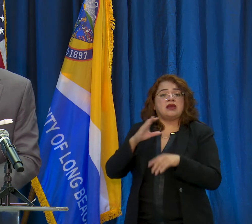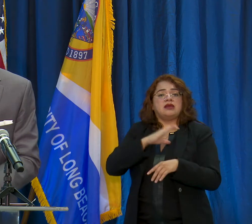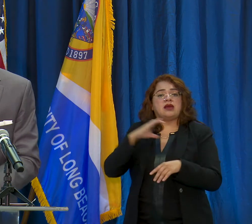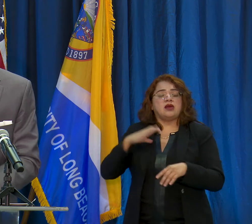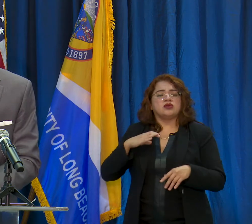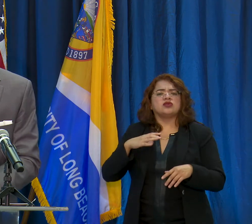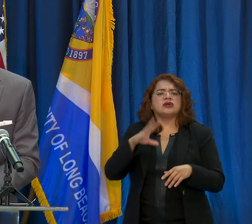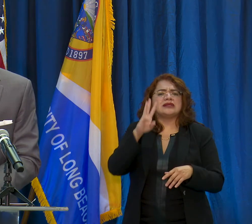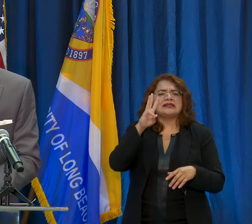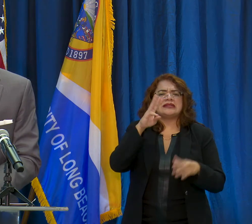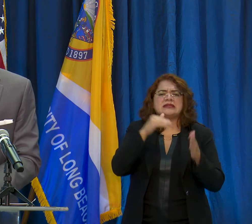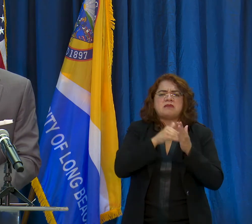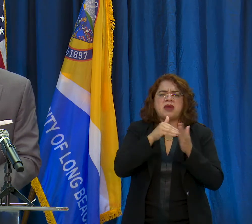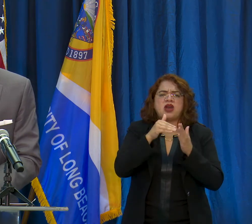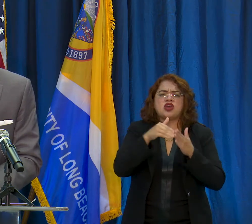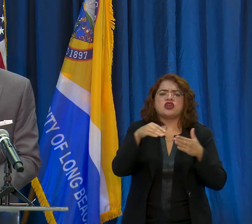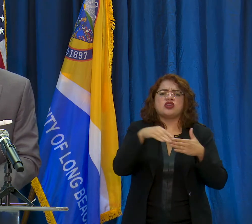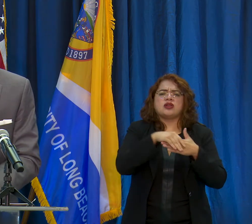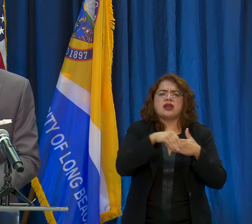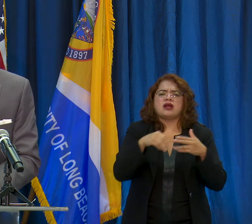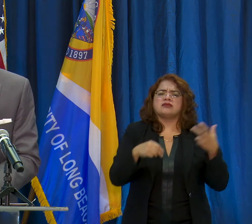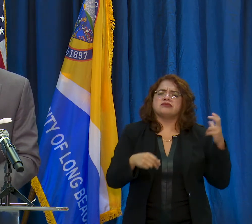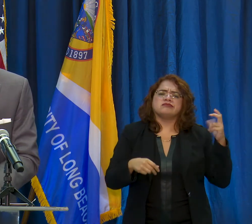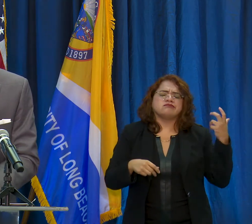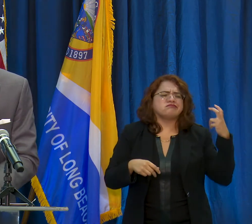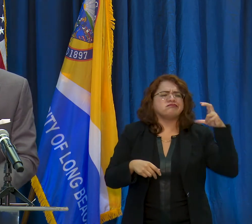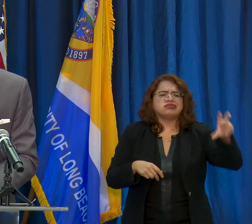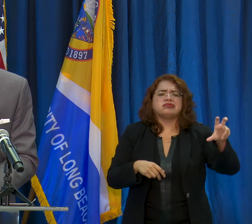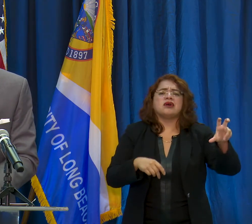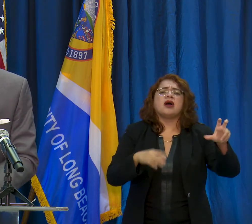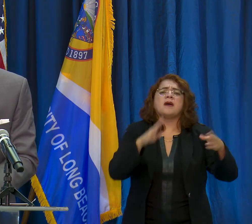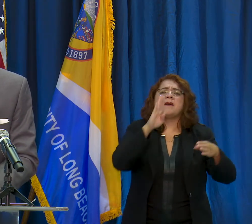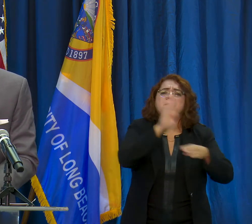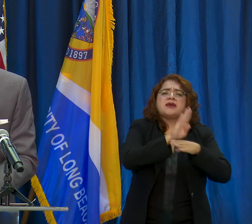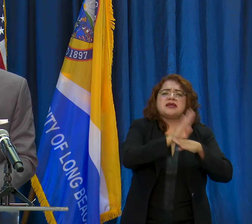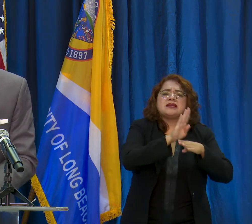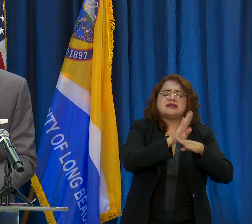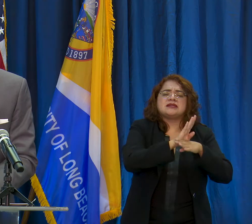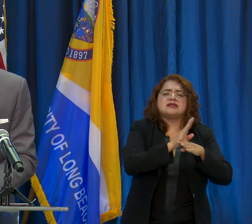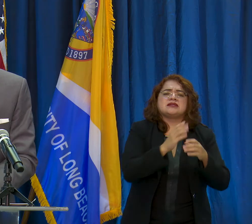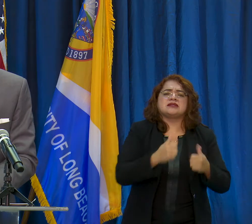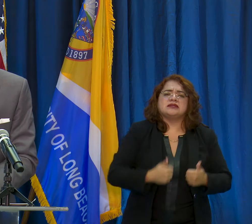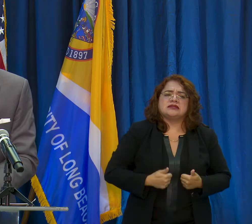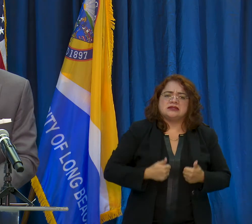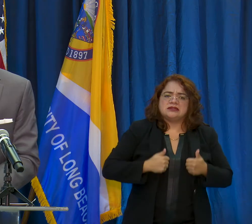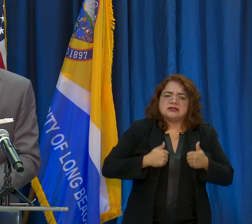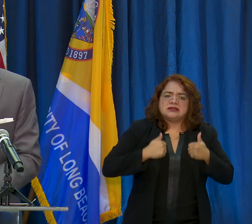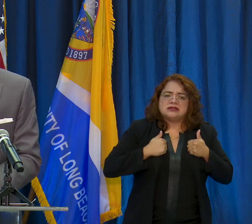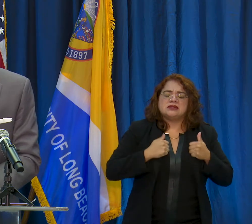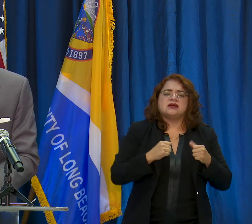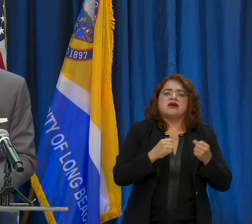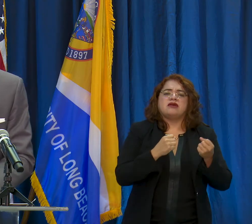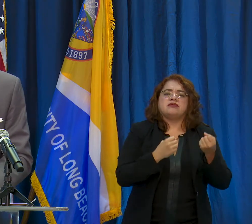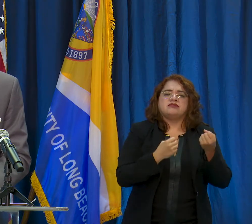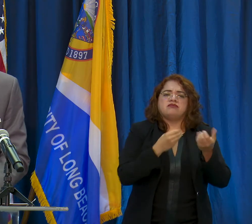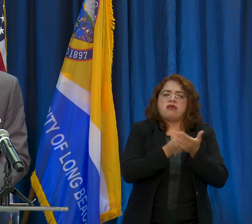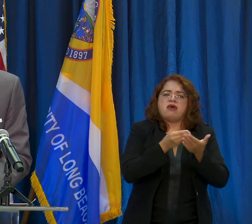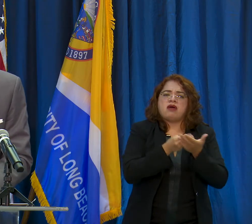worth of new business recovery and resiliency funds to support the transition for small businesses